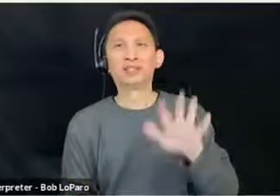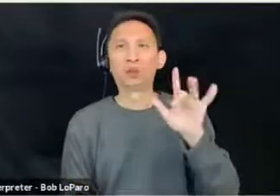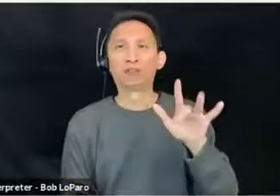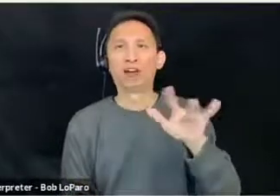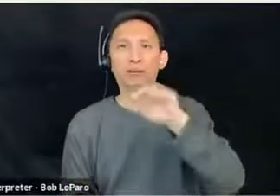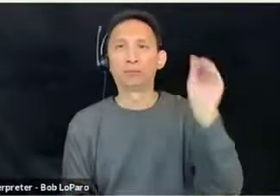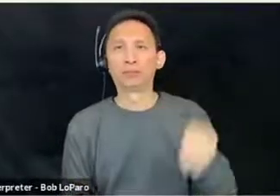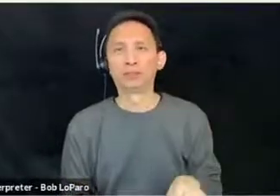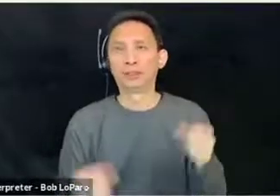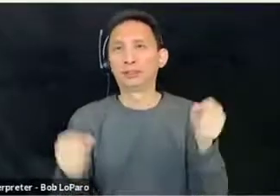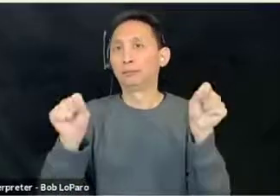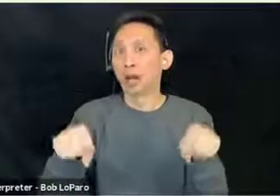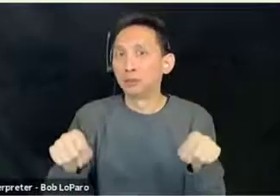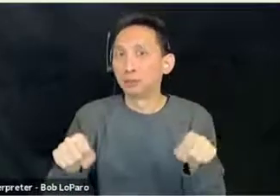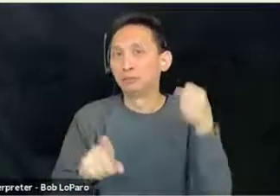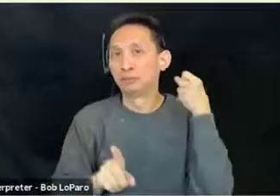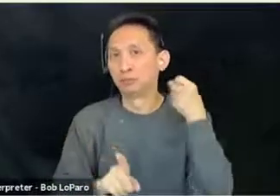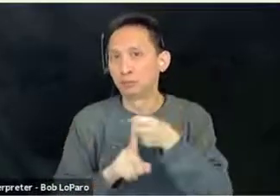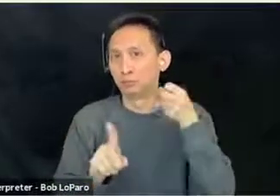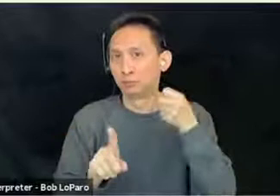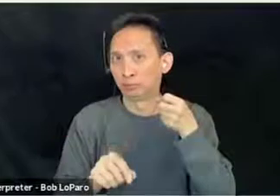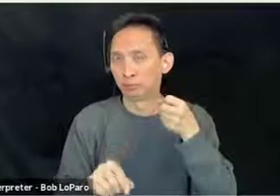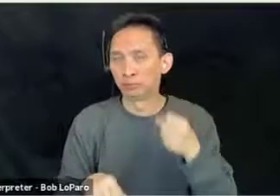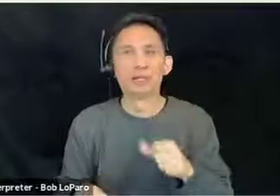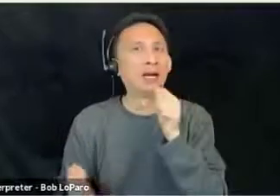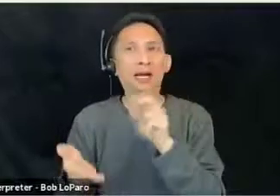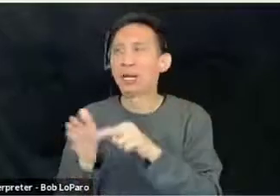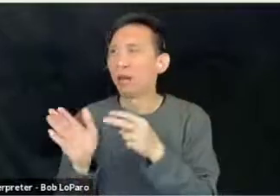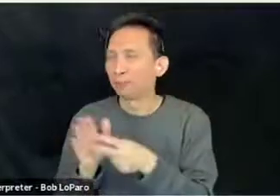So, not that you could have four children